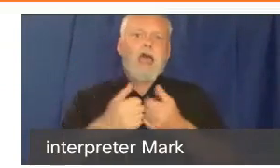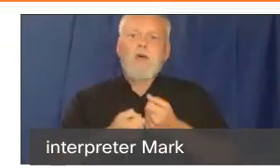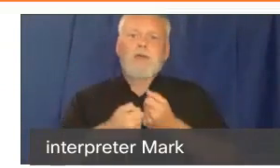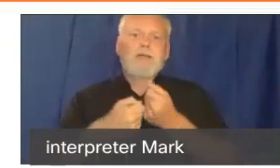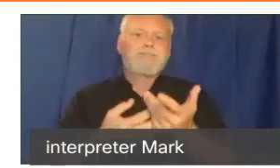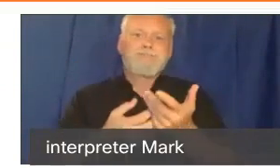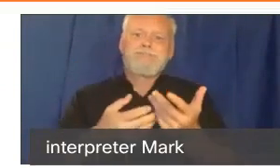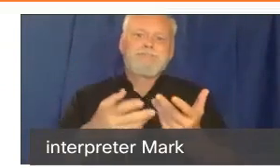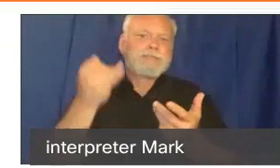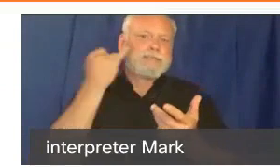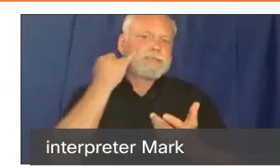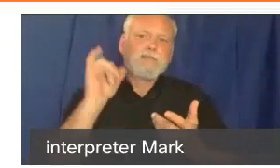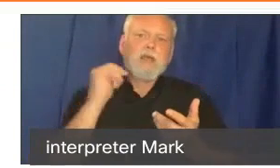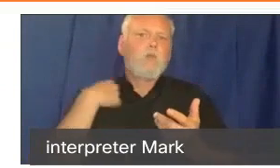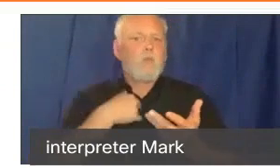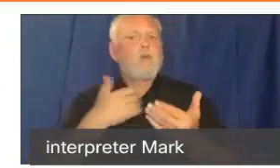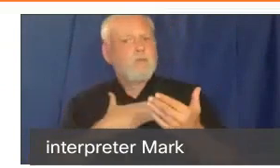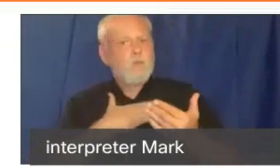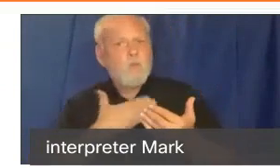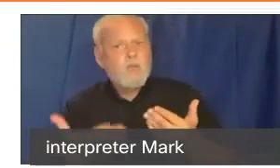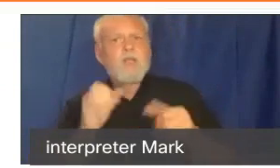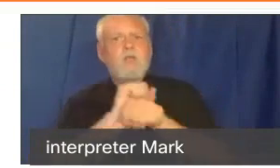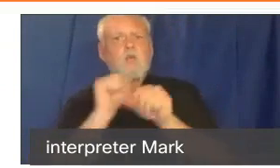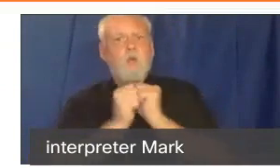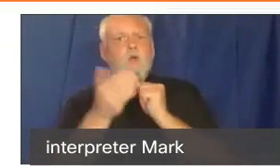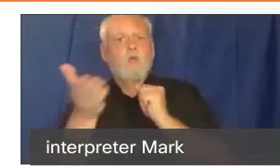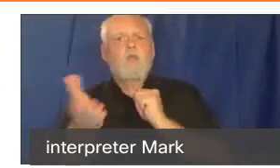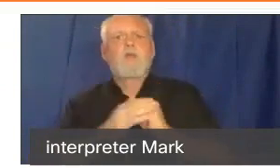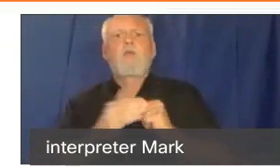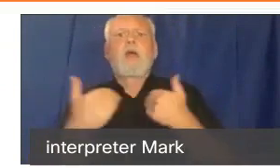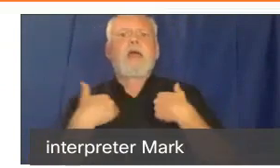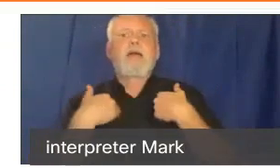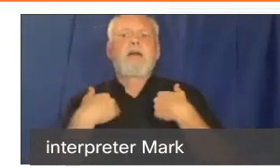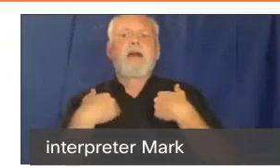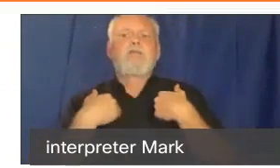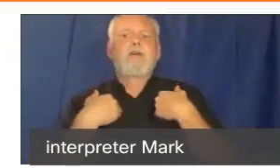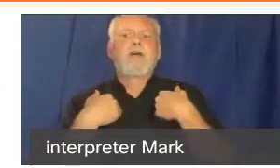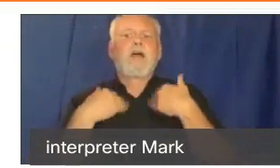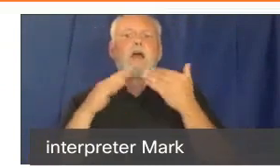We are willing to work with you and just have you have the community understand.